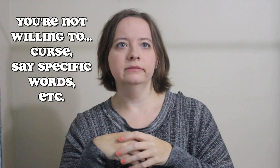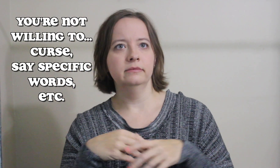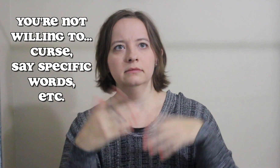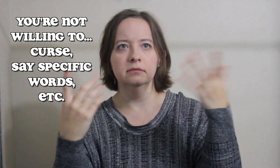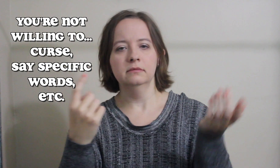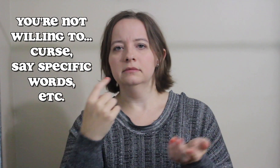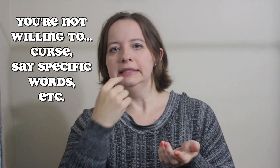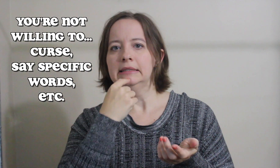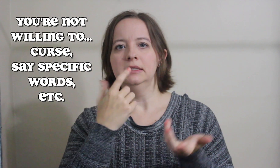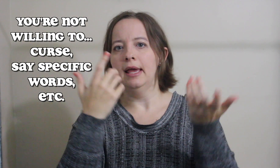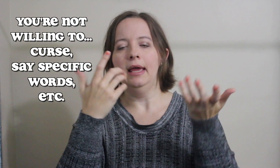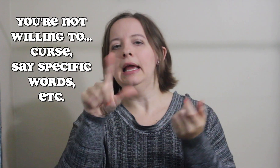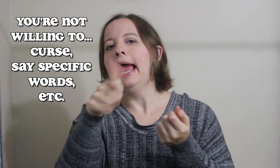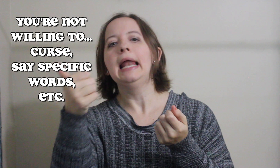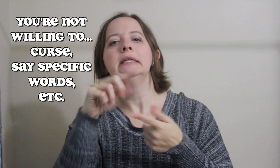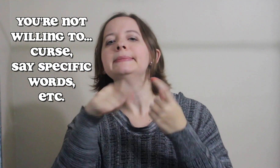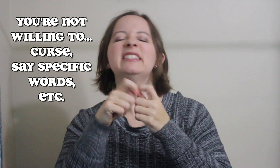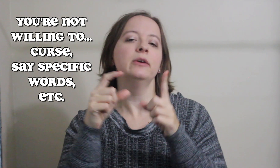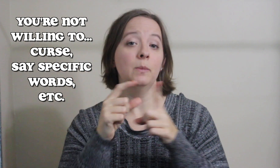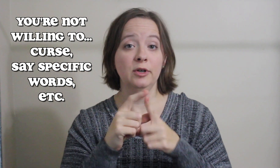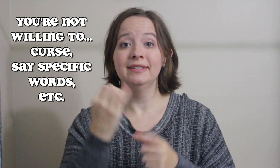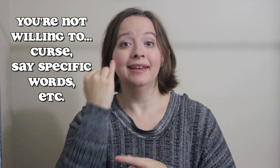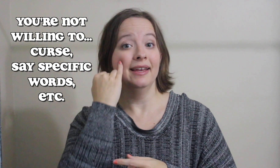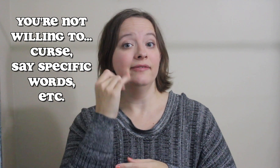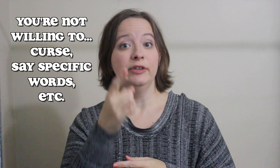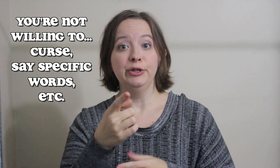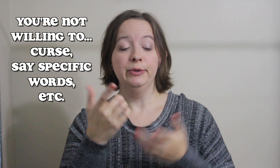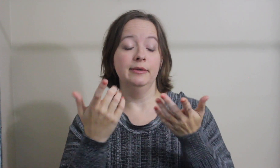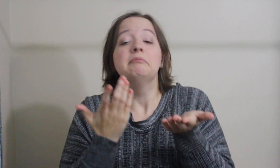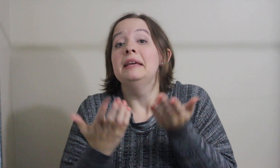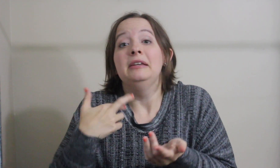you know say any specific words.